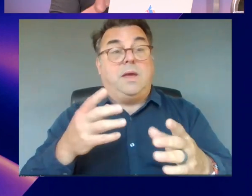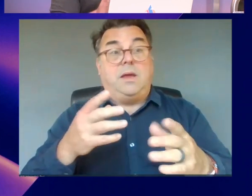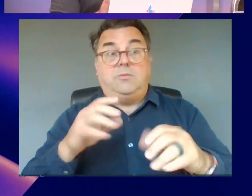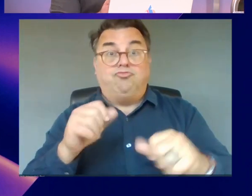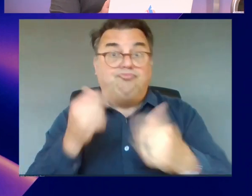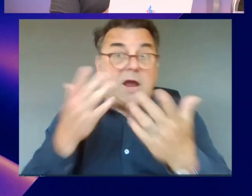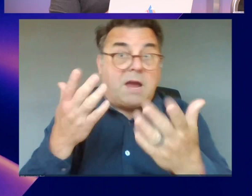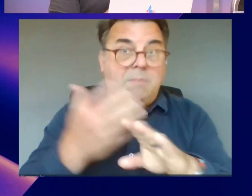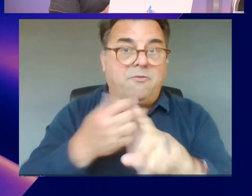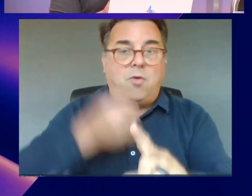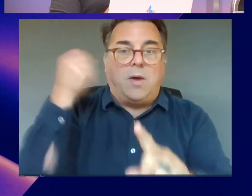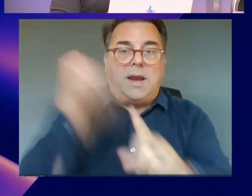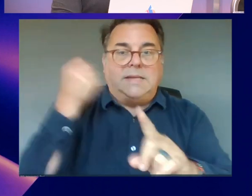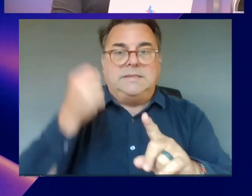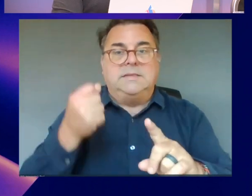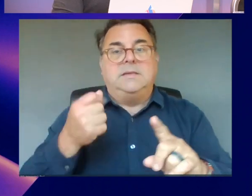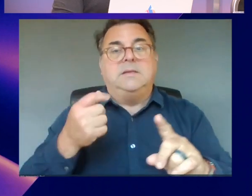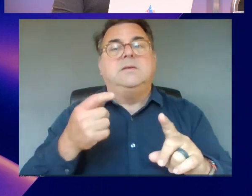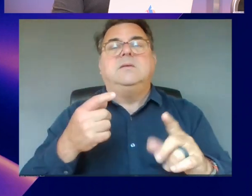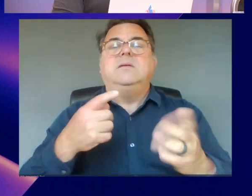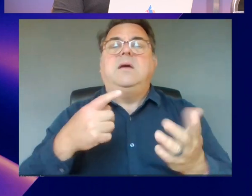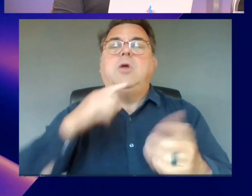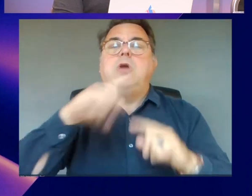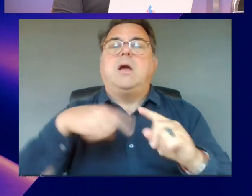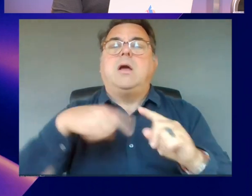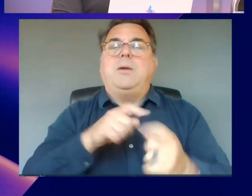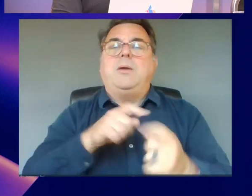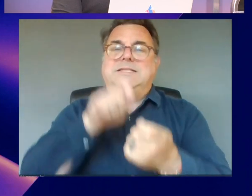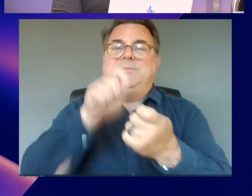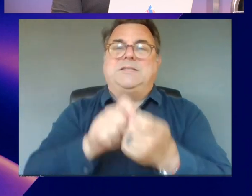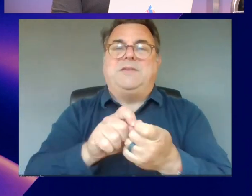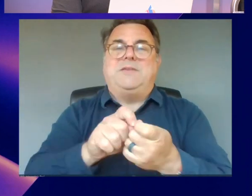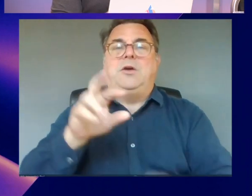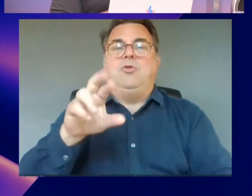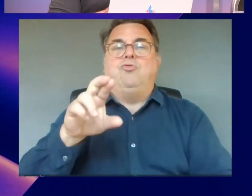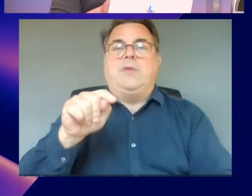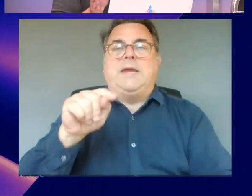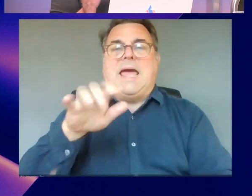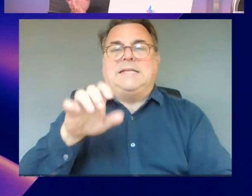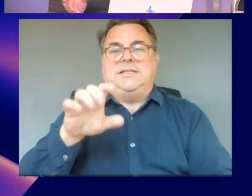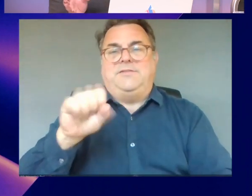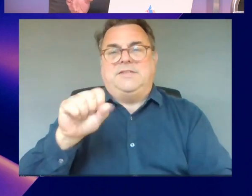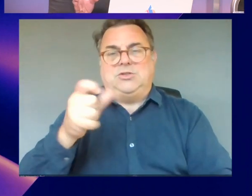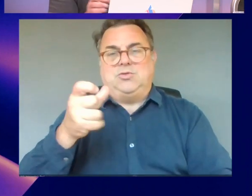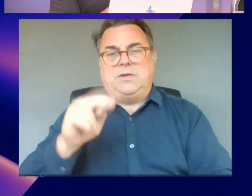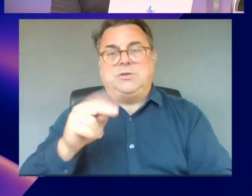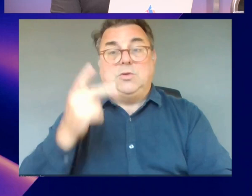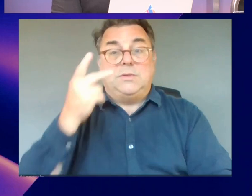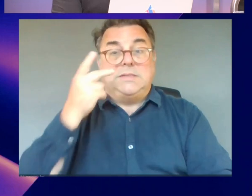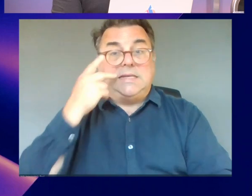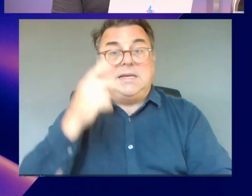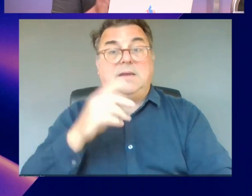So what I wanna go into is a specific reactive insight we have set up for you guys to see the power of this new feature called Logs.